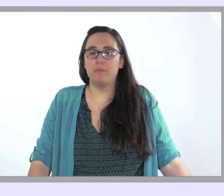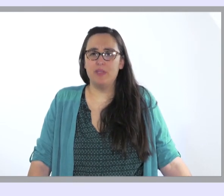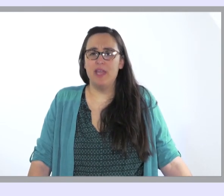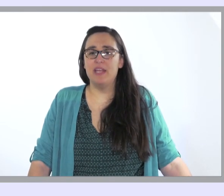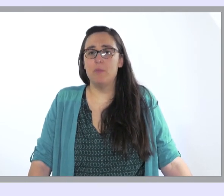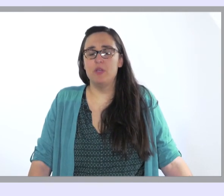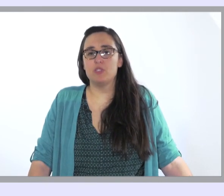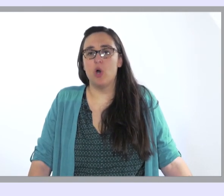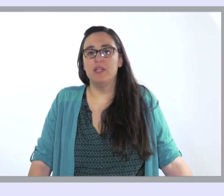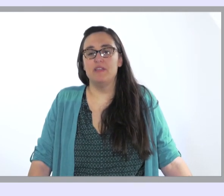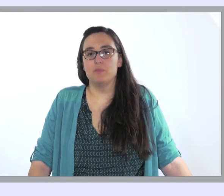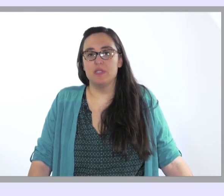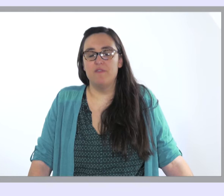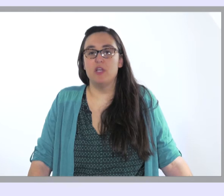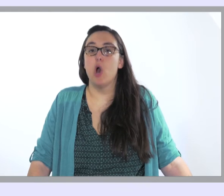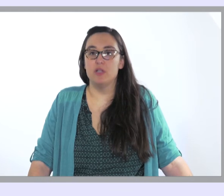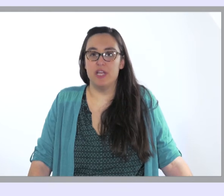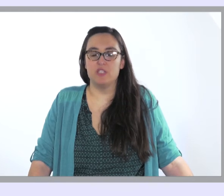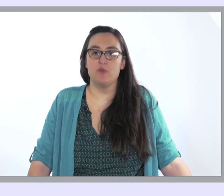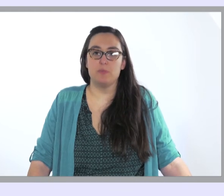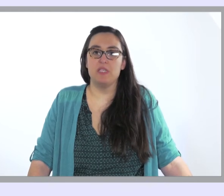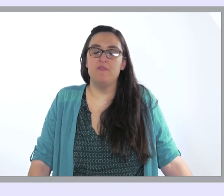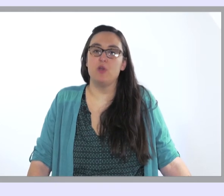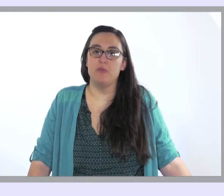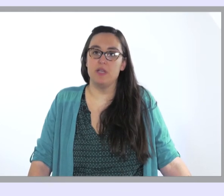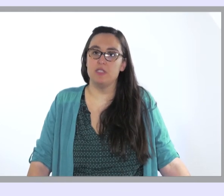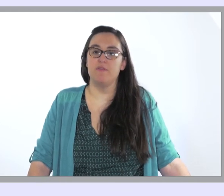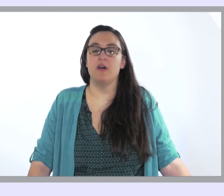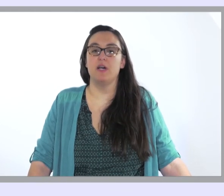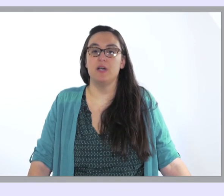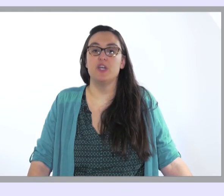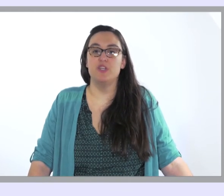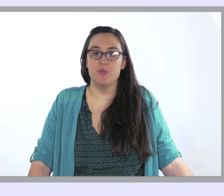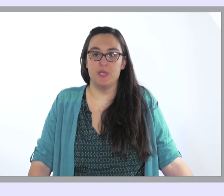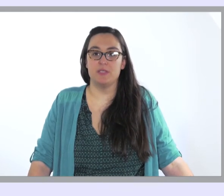and can be used only in specific contexts for specific communicative uses.